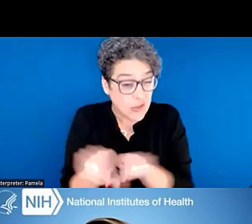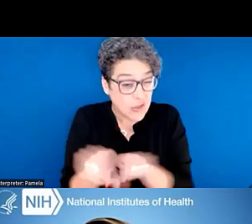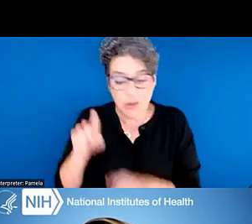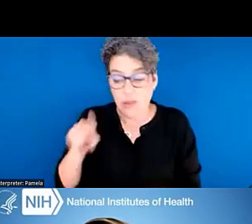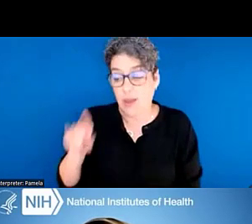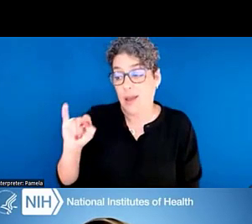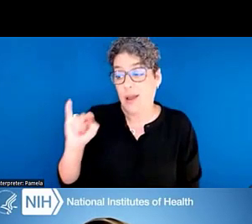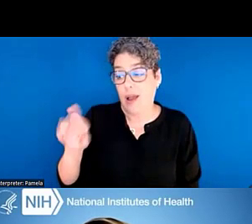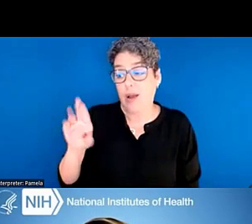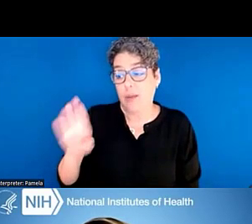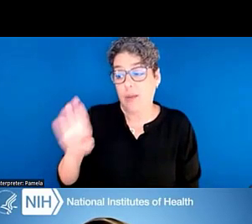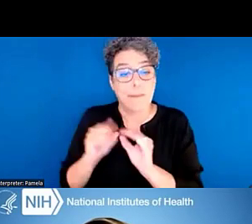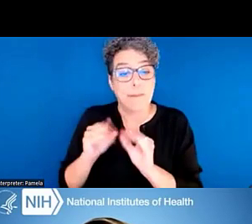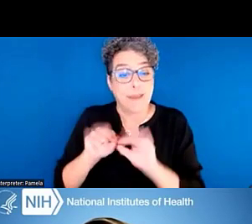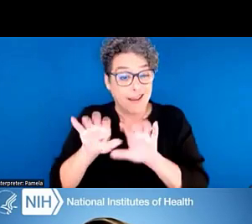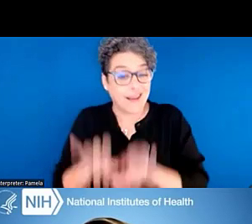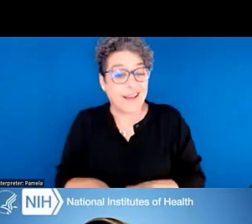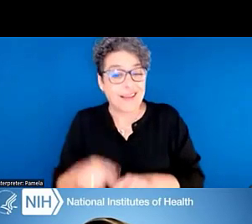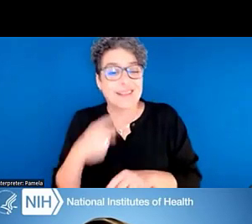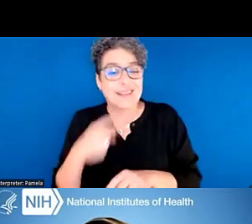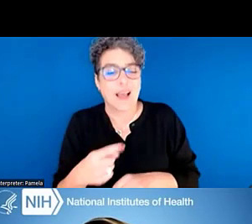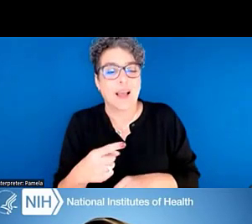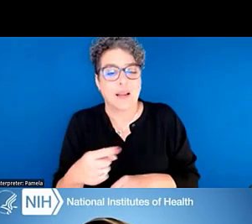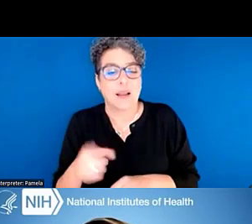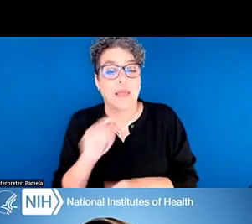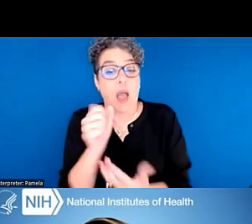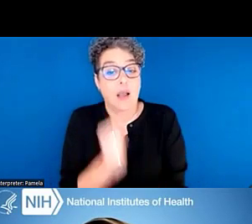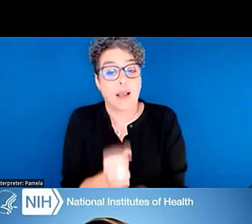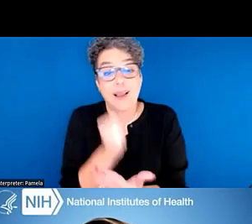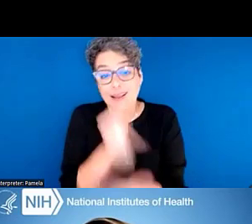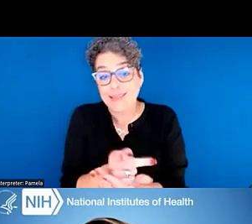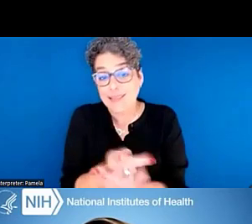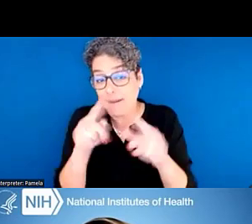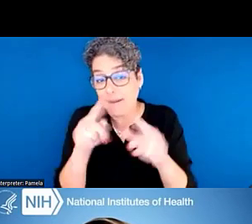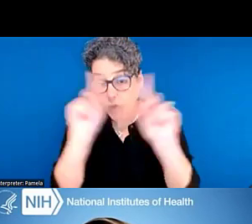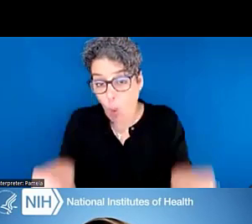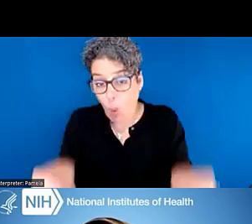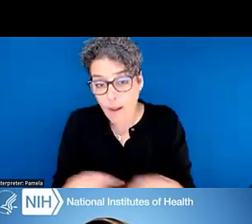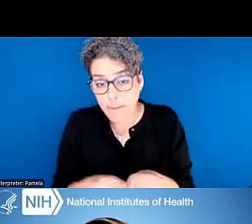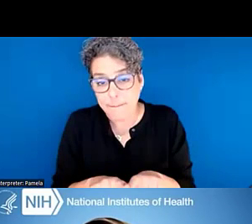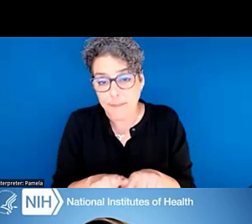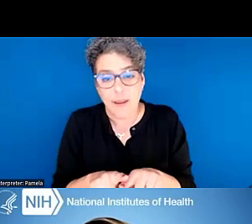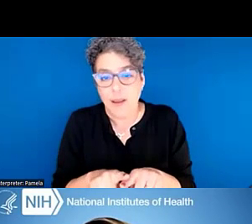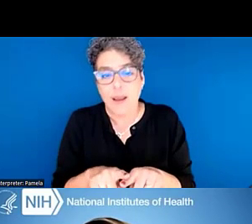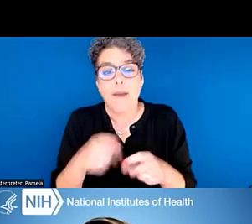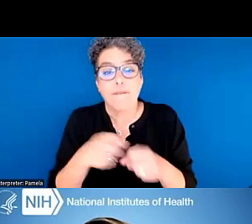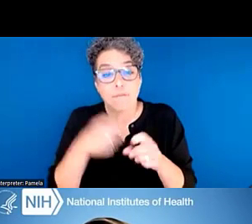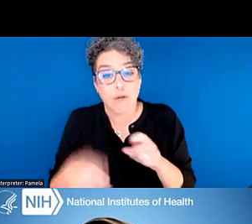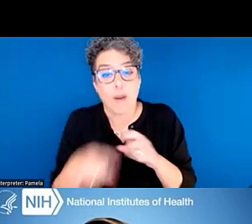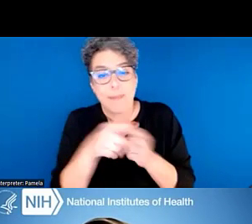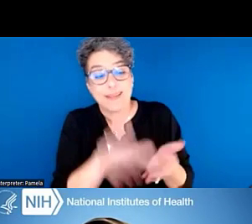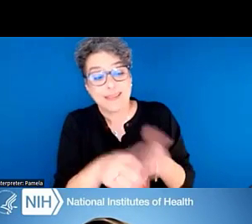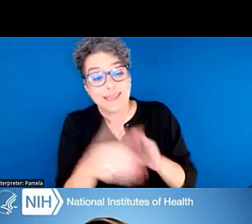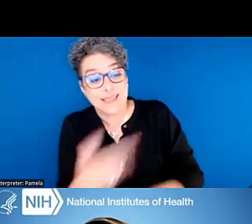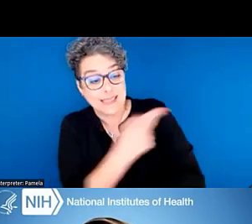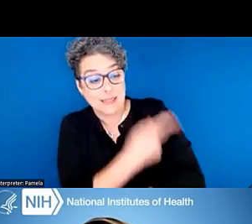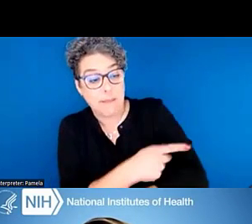the consent form in the deceased patient's file was not signed. The minutes state the IRB will investigate the matter further.